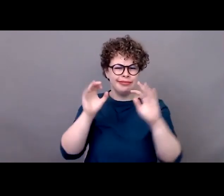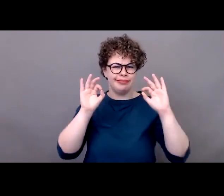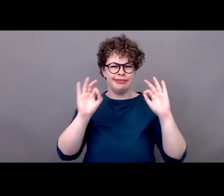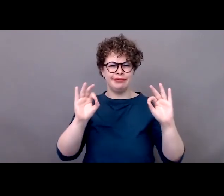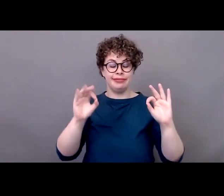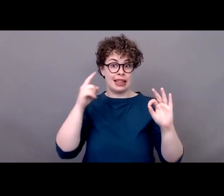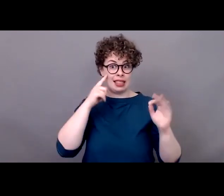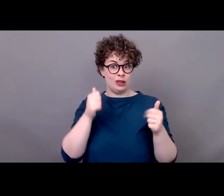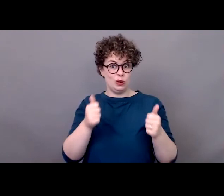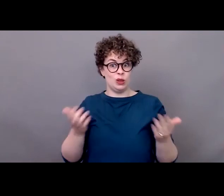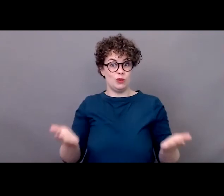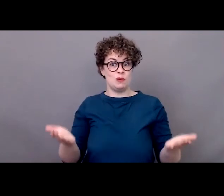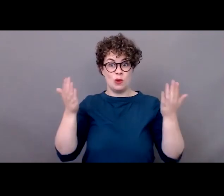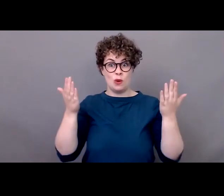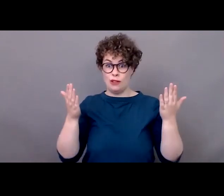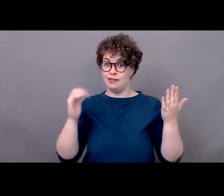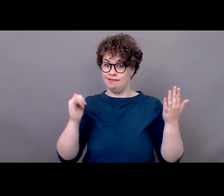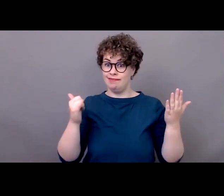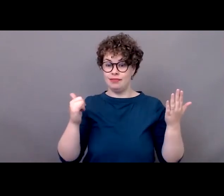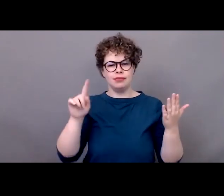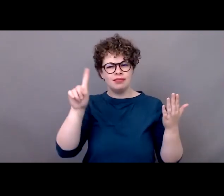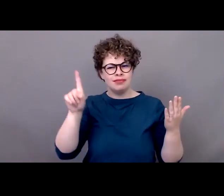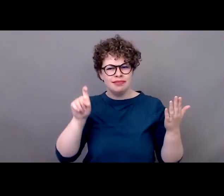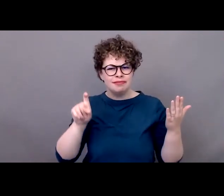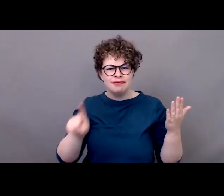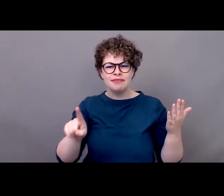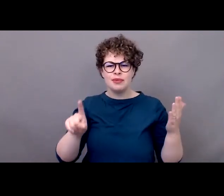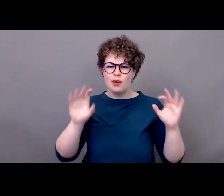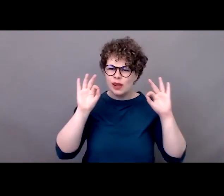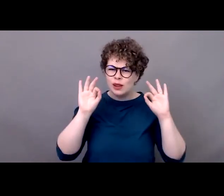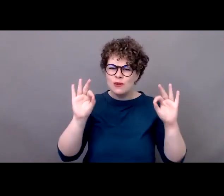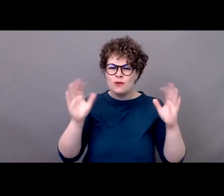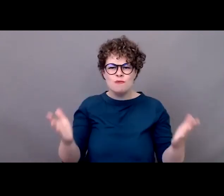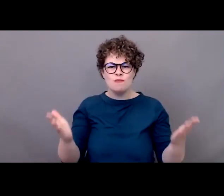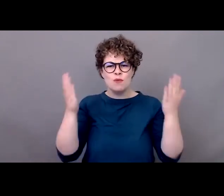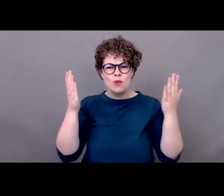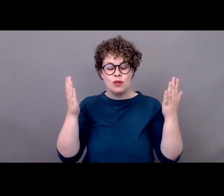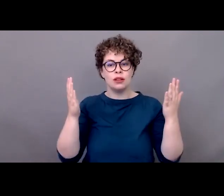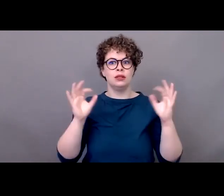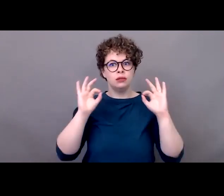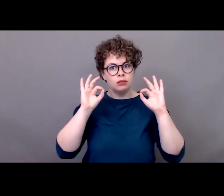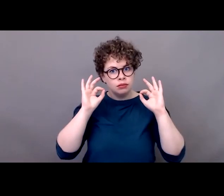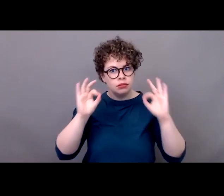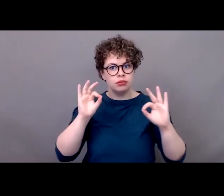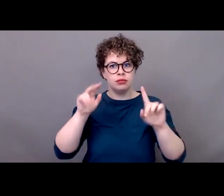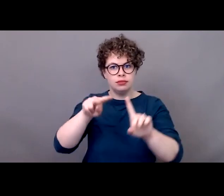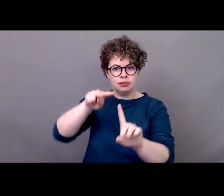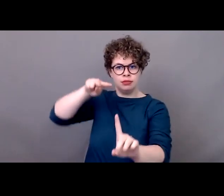because we got a formidable overview about different points and I'm quite sure